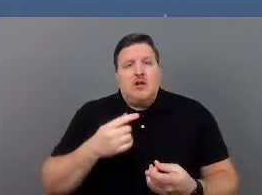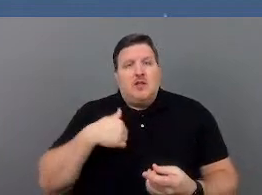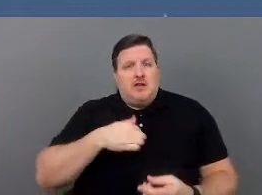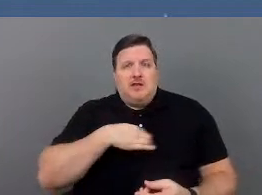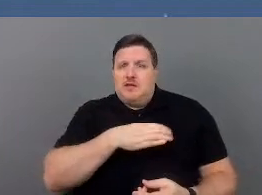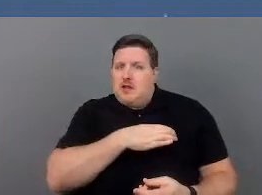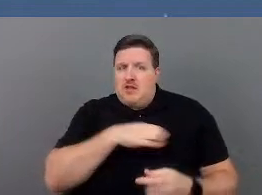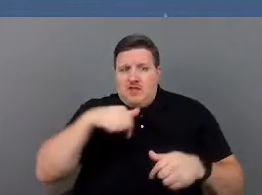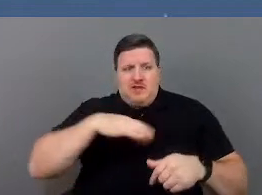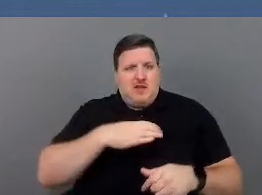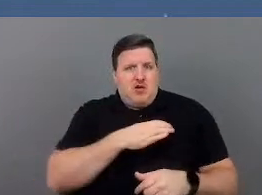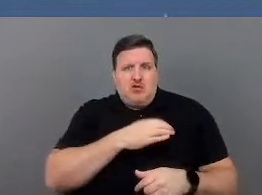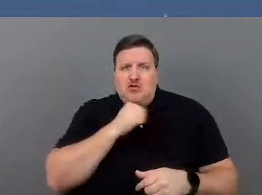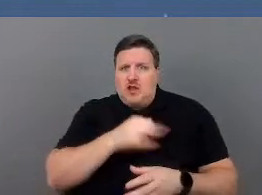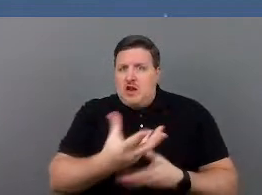WE ALL WANT THE SAME THIVENLTH I AGREE 100%.